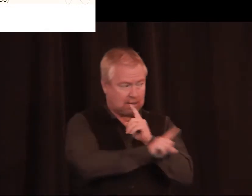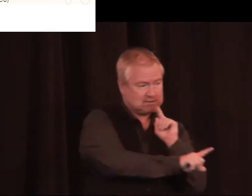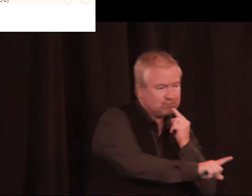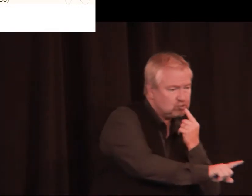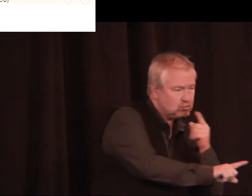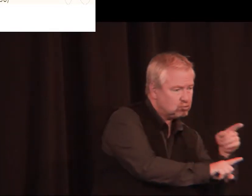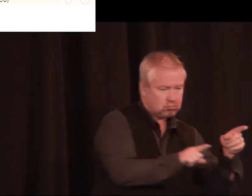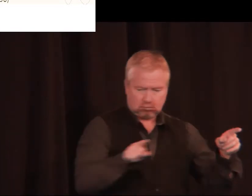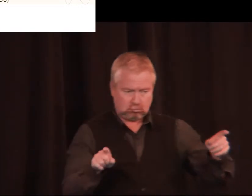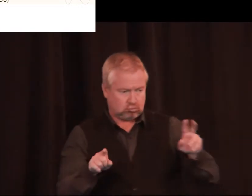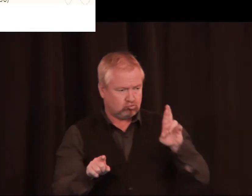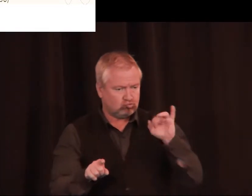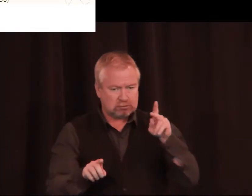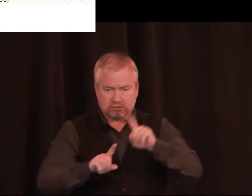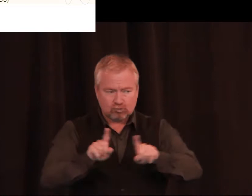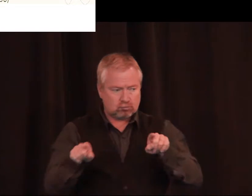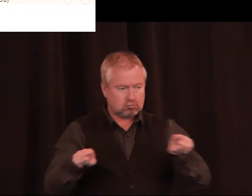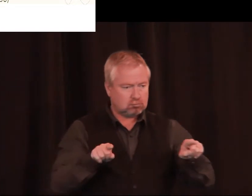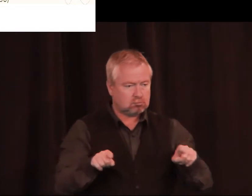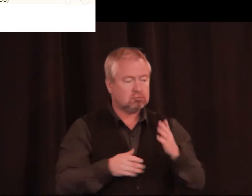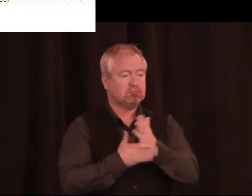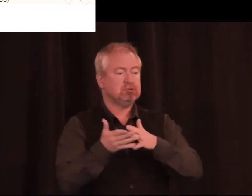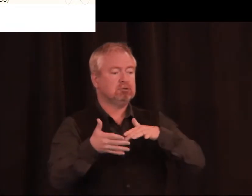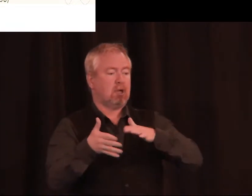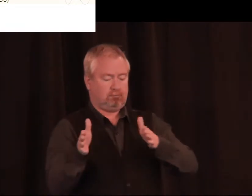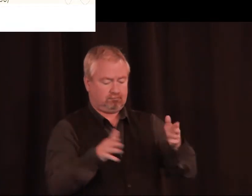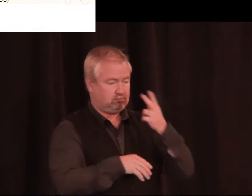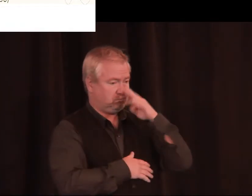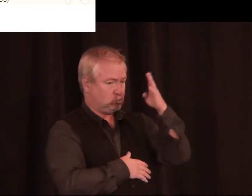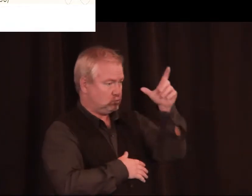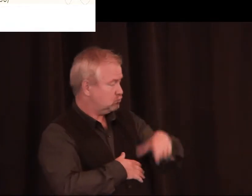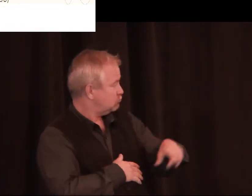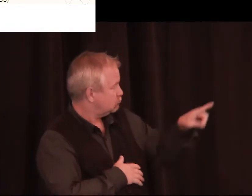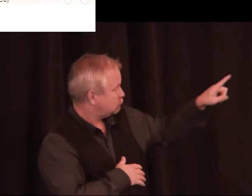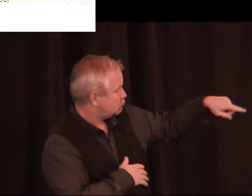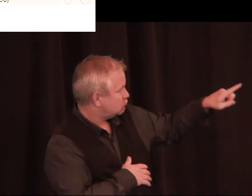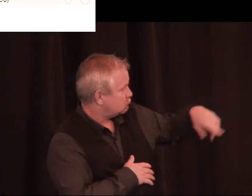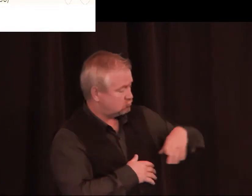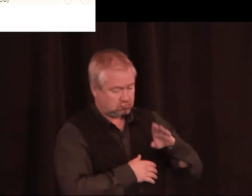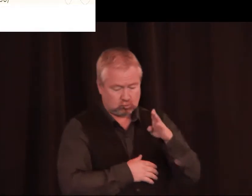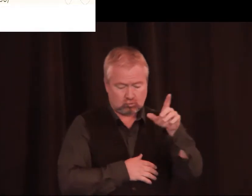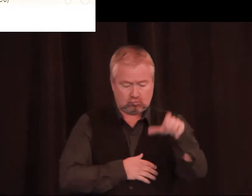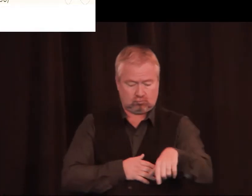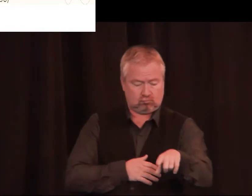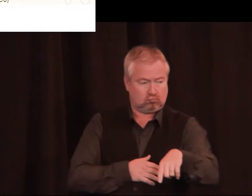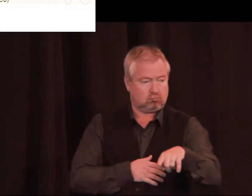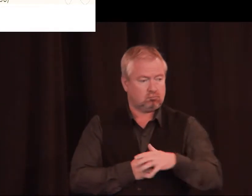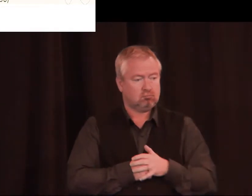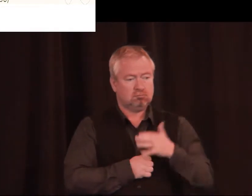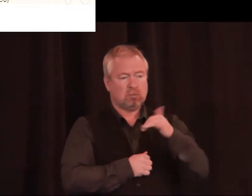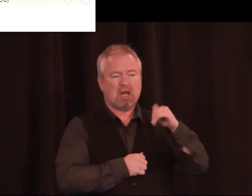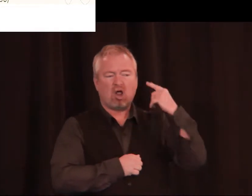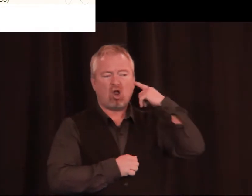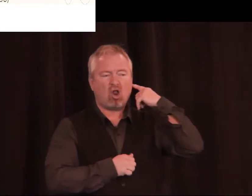Some studies, the studies that you see on the blue side, have indicated that any degree of hearing loss puts the child at risk